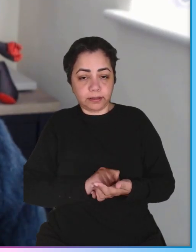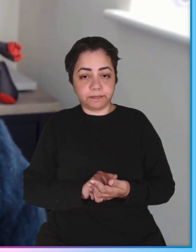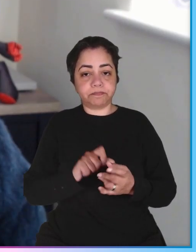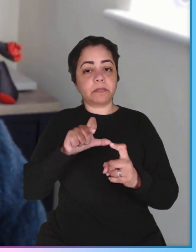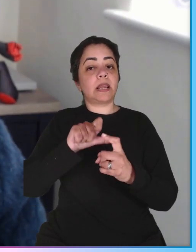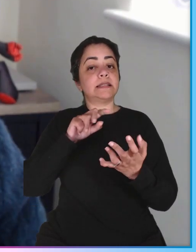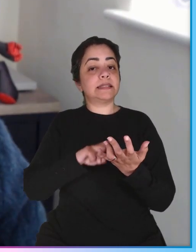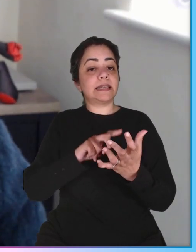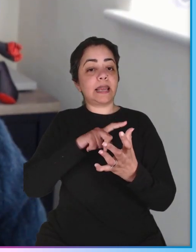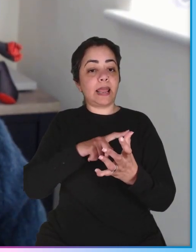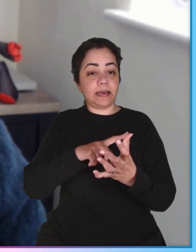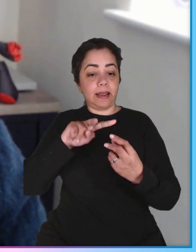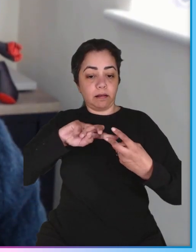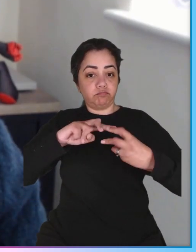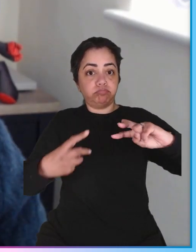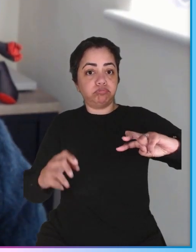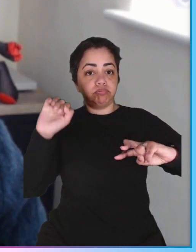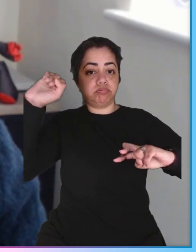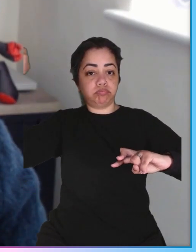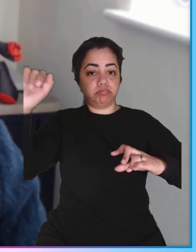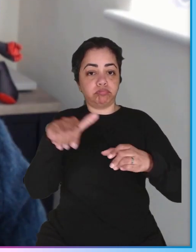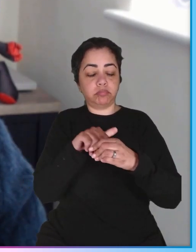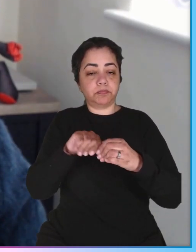and a vital coping mechanism